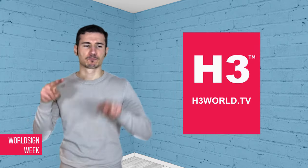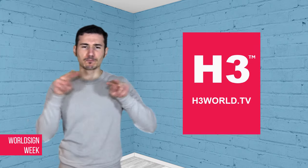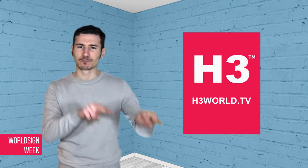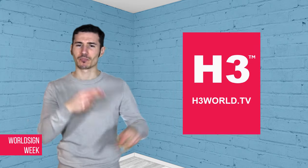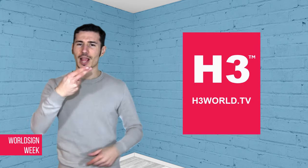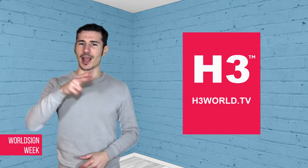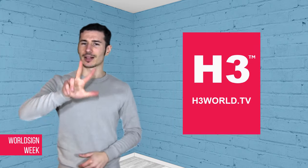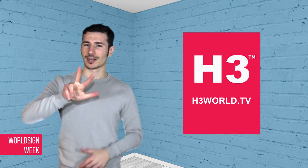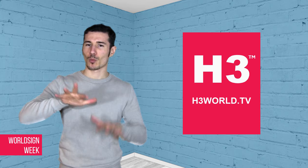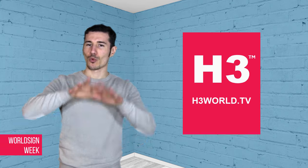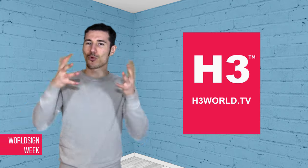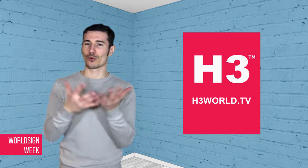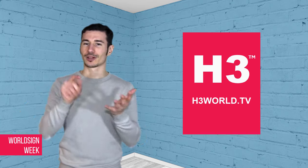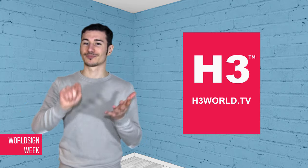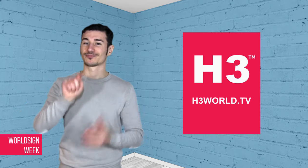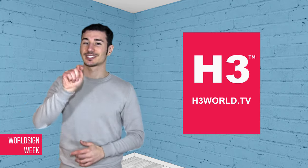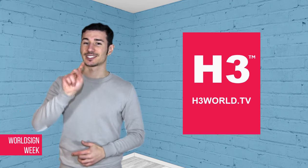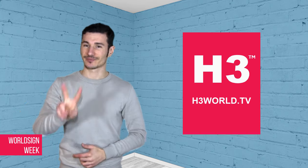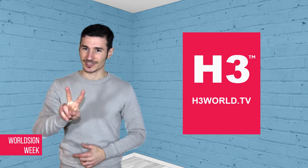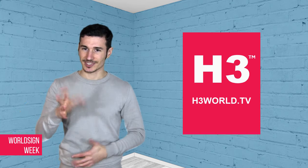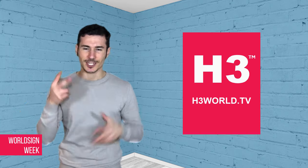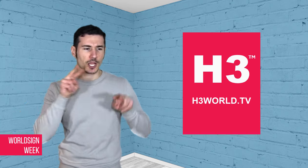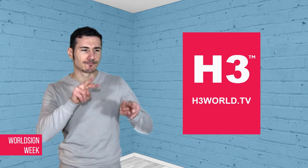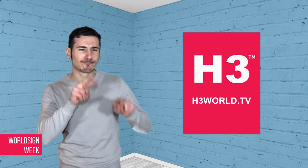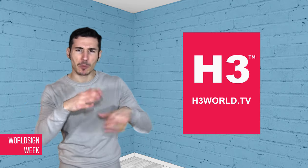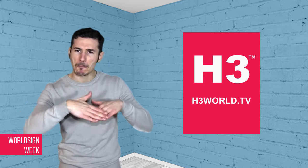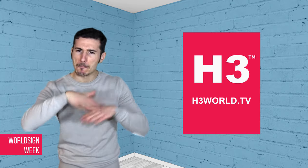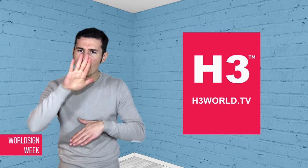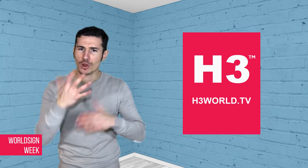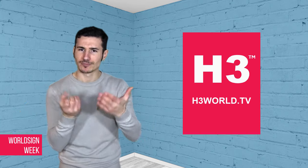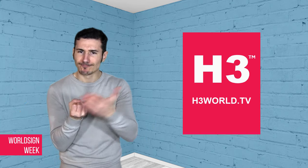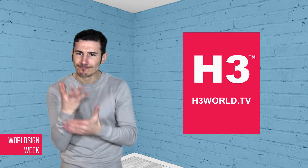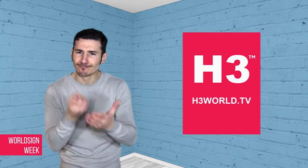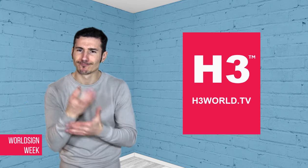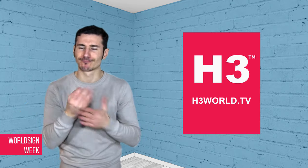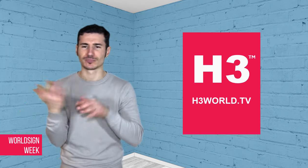visit H3WORLD.TV for more shows,